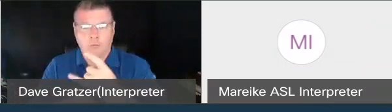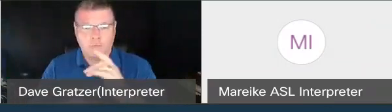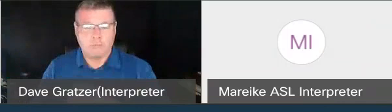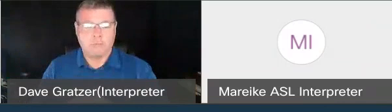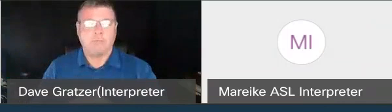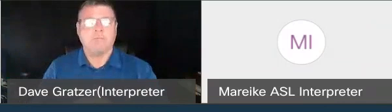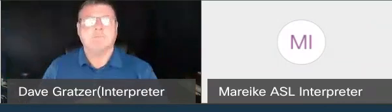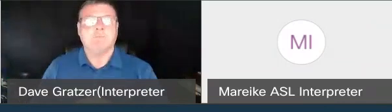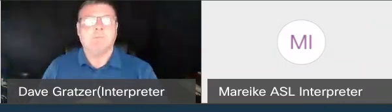And, uh...